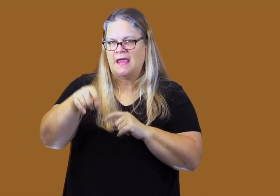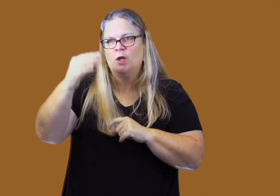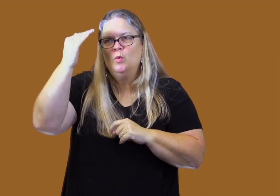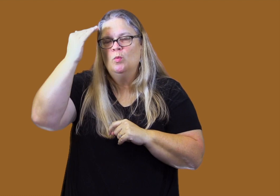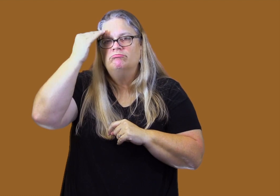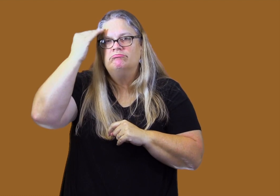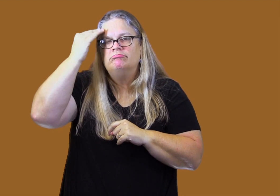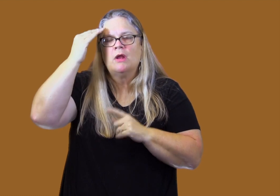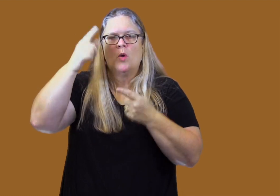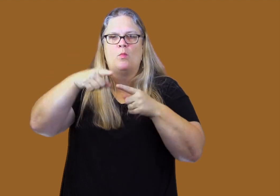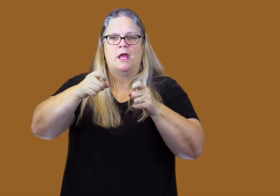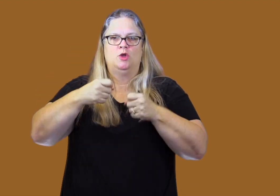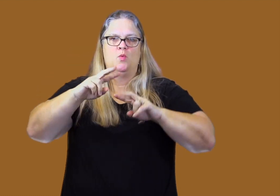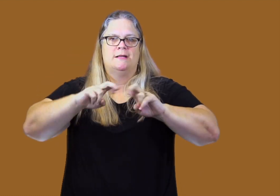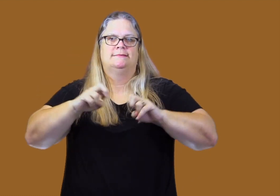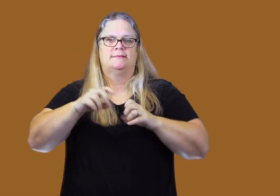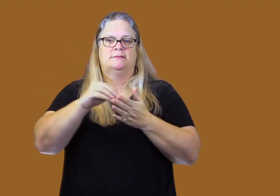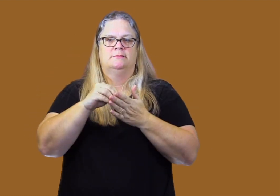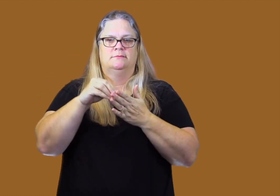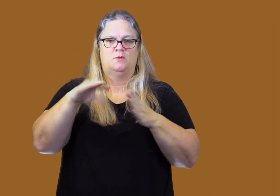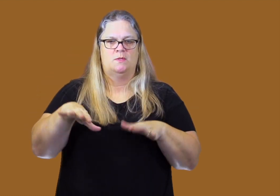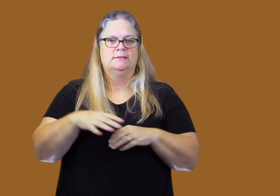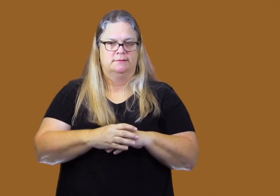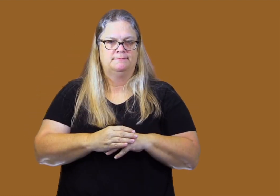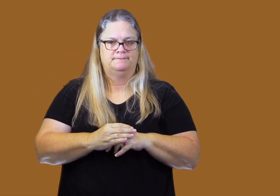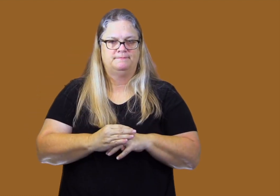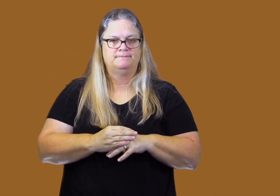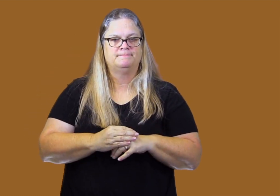That's important to keep in mind while assessing students.